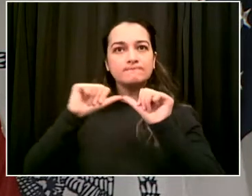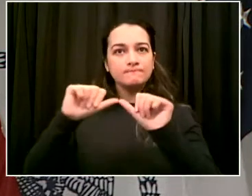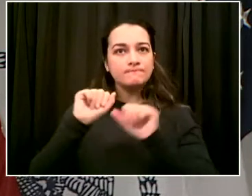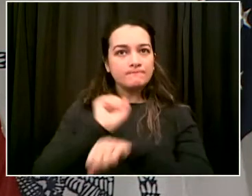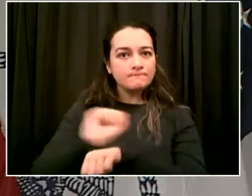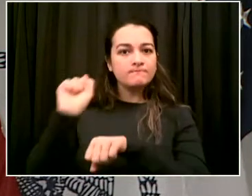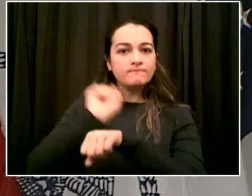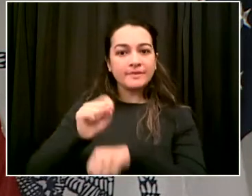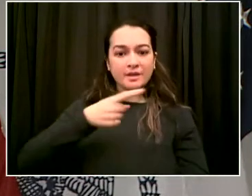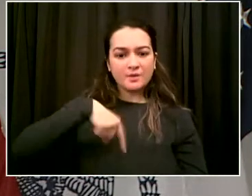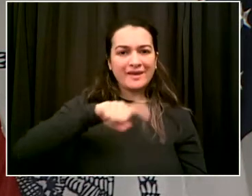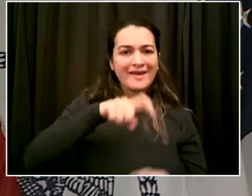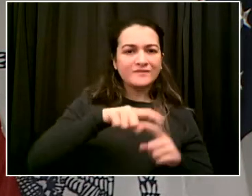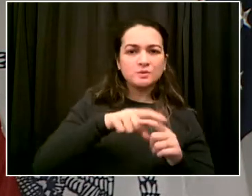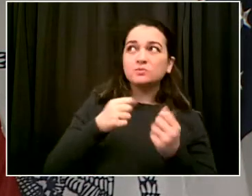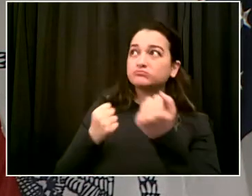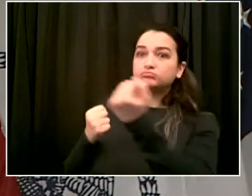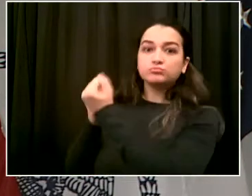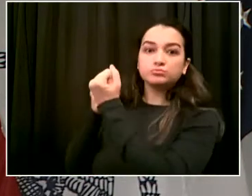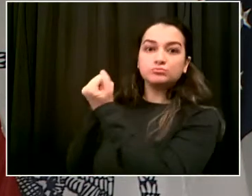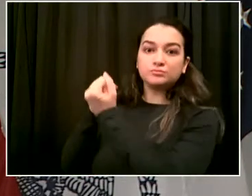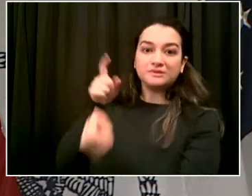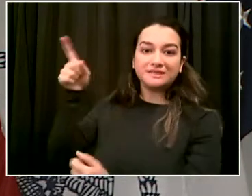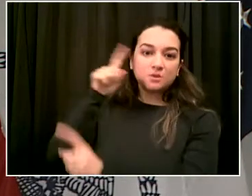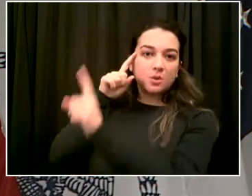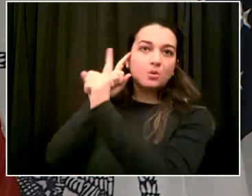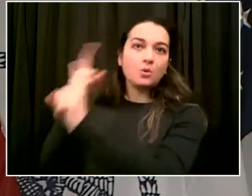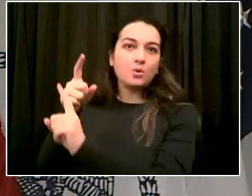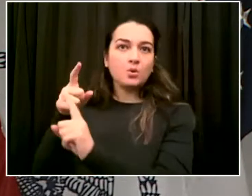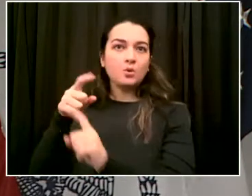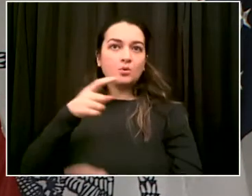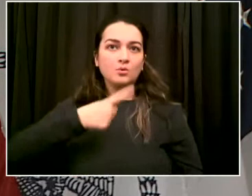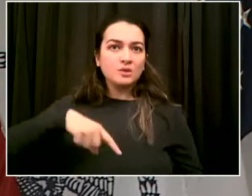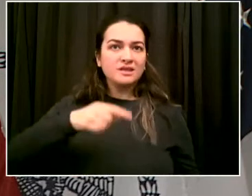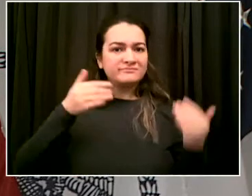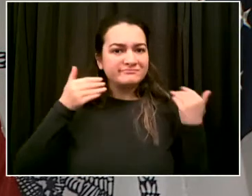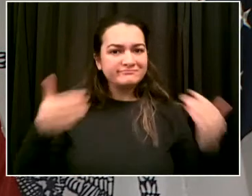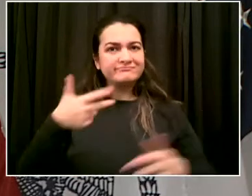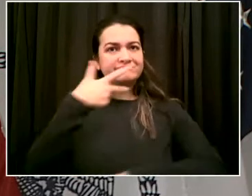THAT 300,000 GOAL THTHS IWEEK. I WANT TO REACH 300,000 NEW YORKERS THTHS I